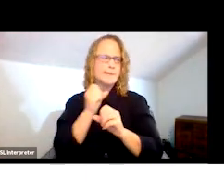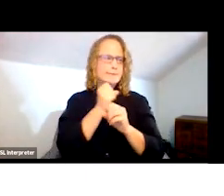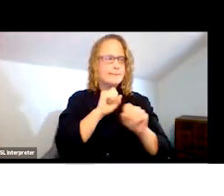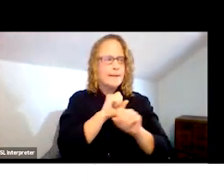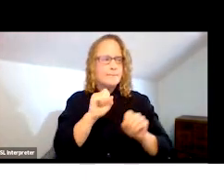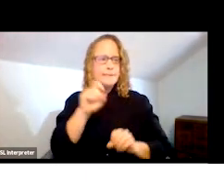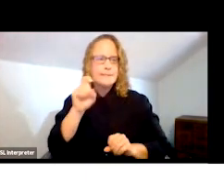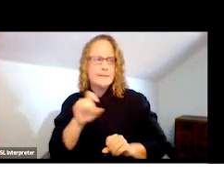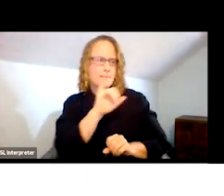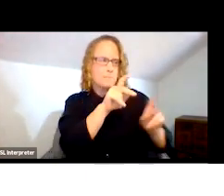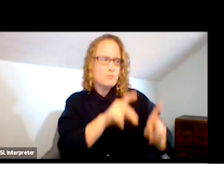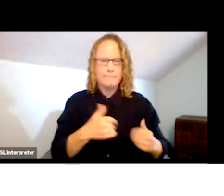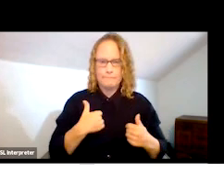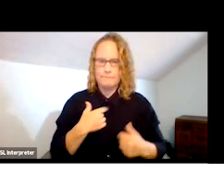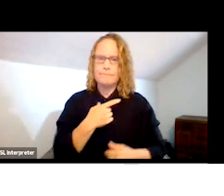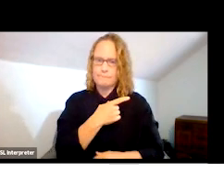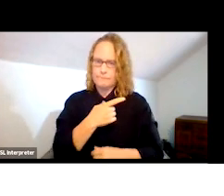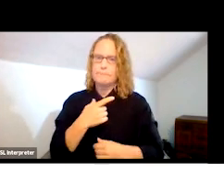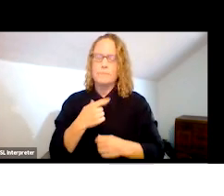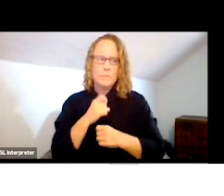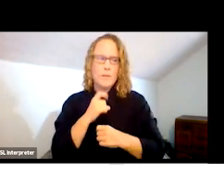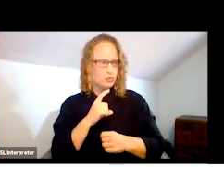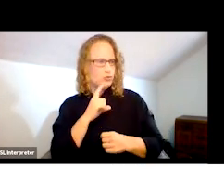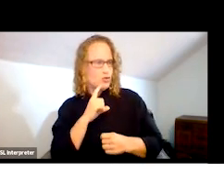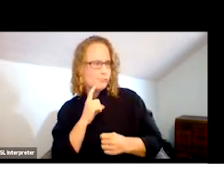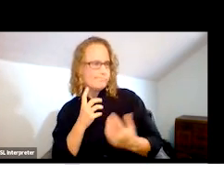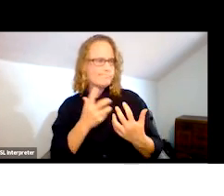and secure environment for everyone that we work with.